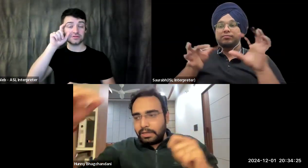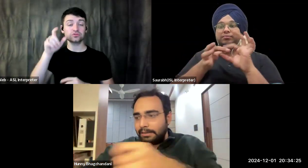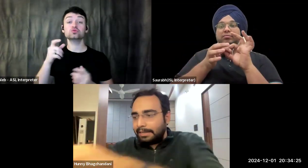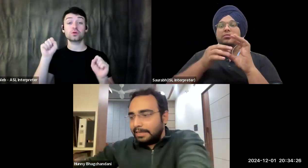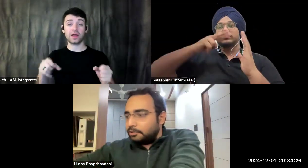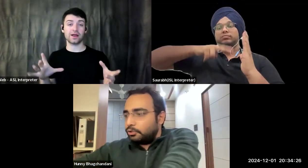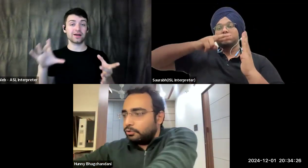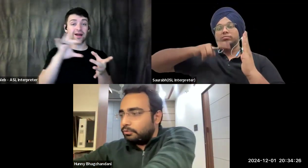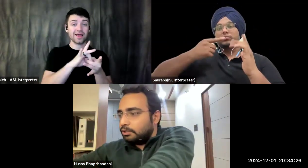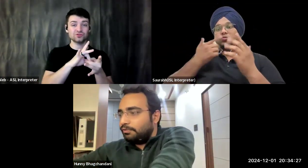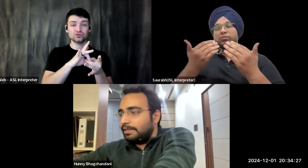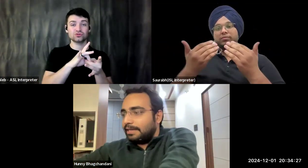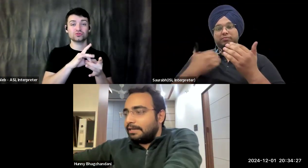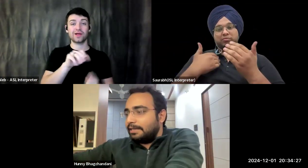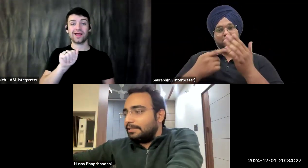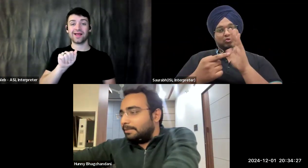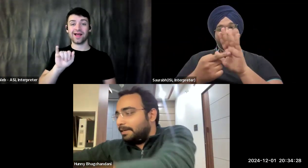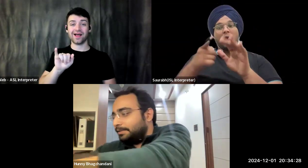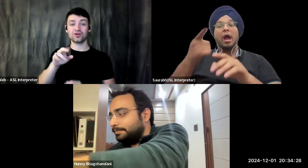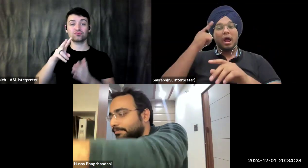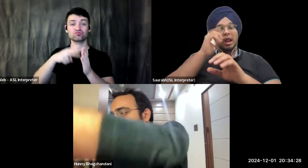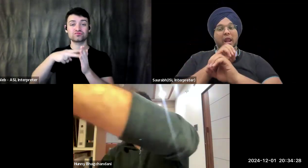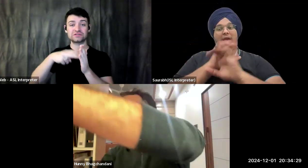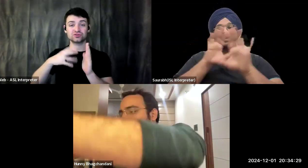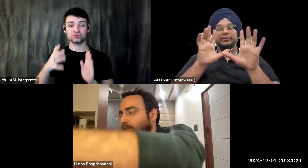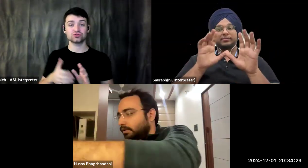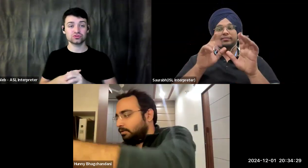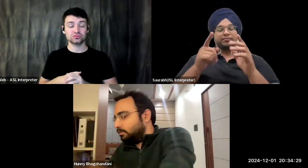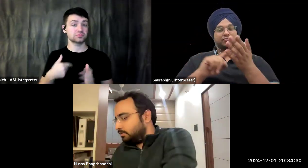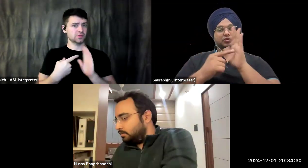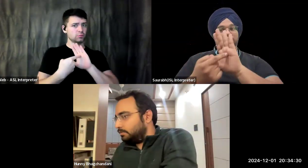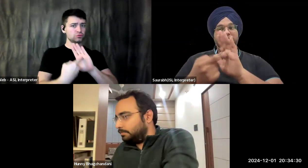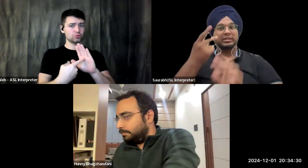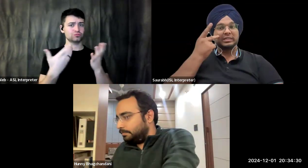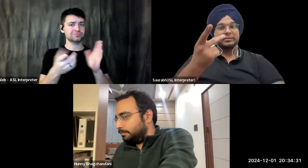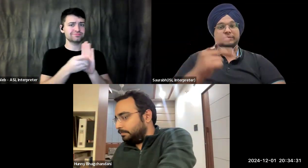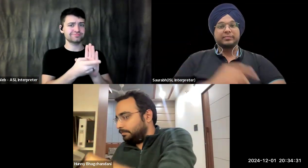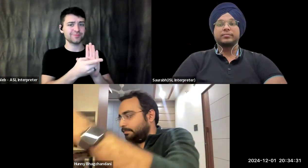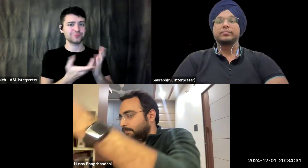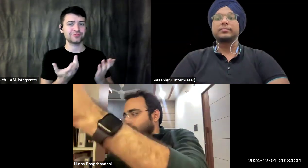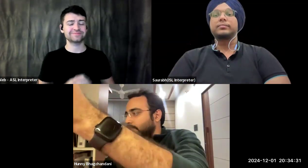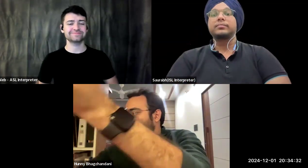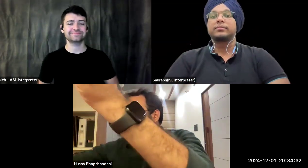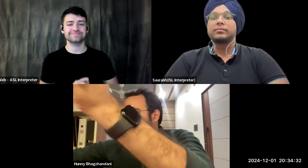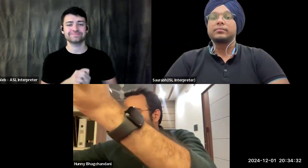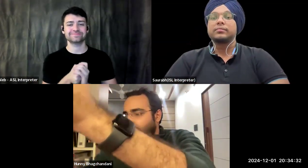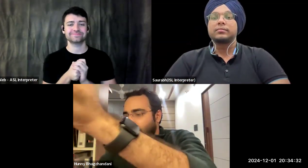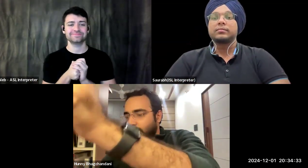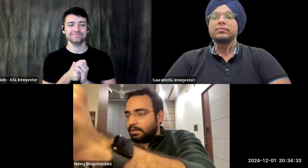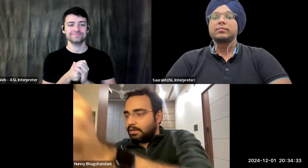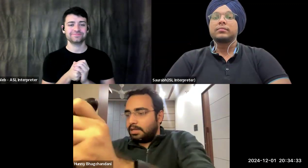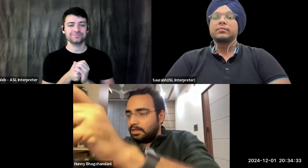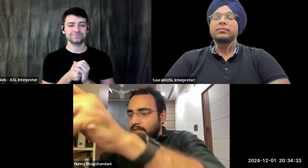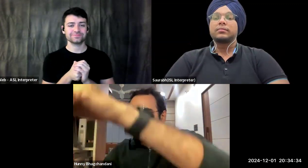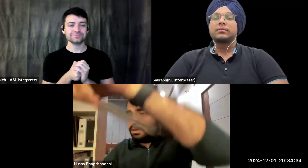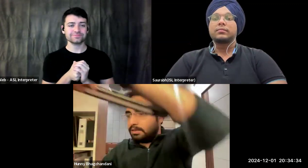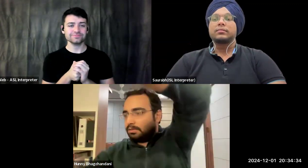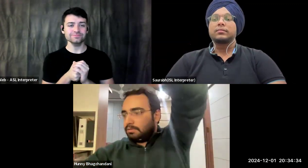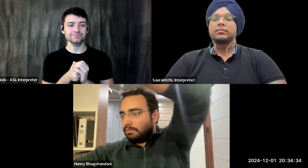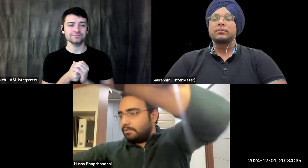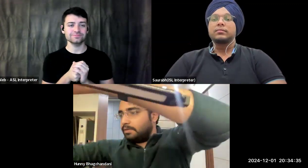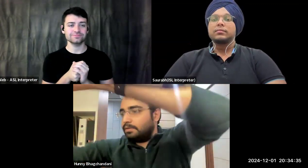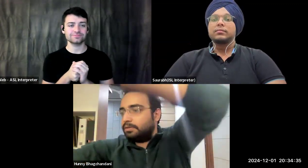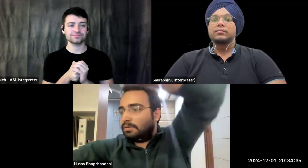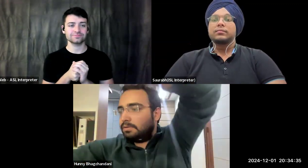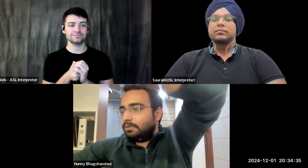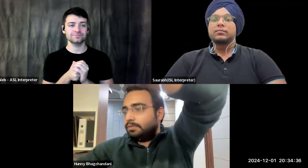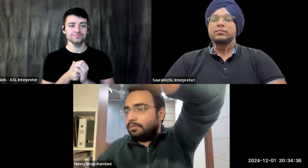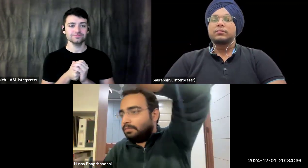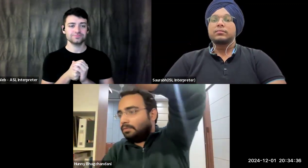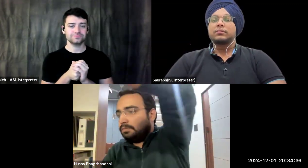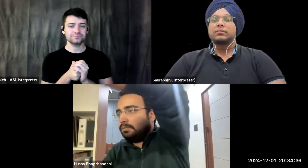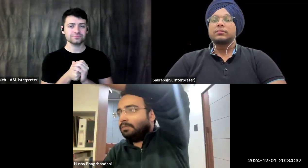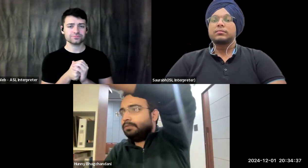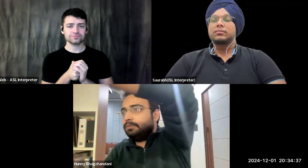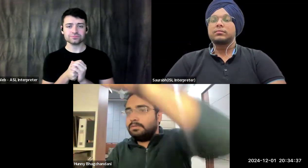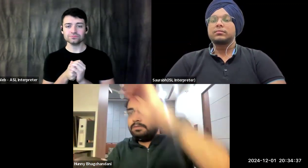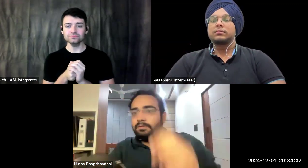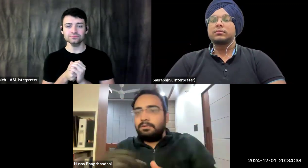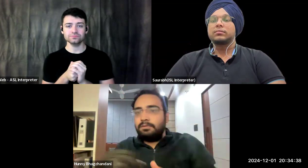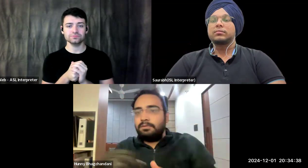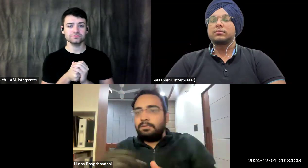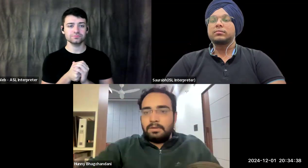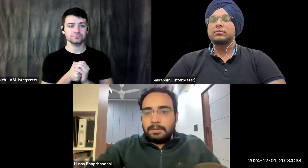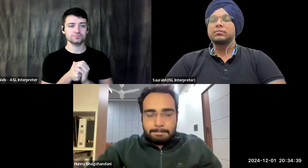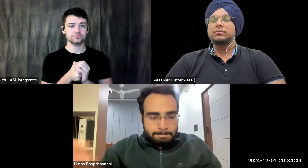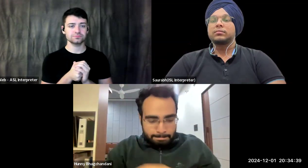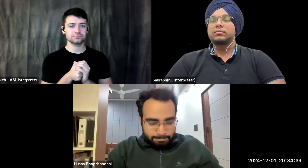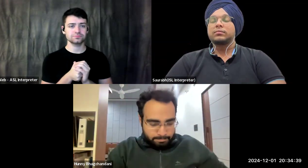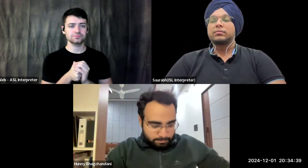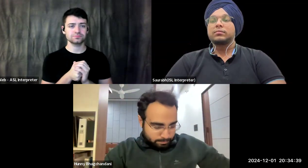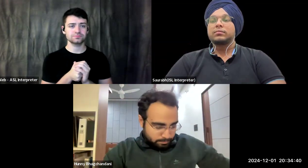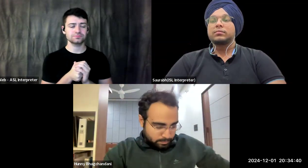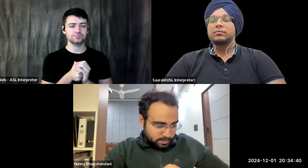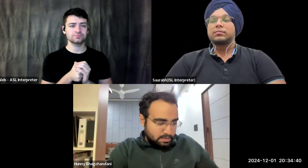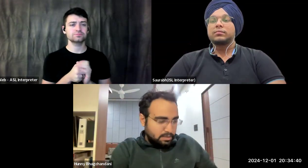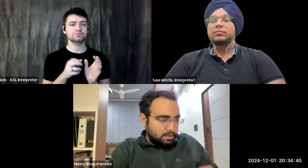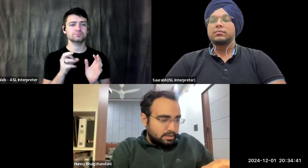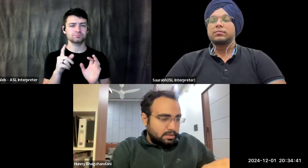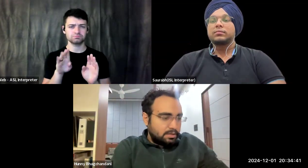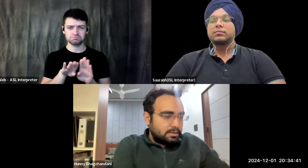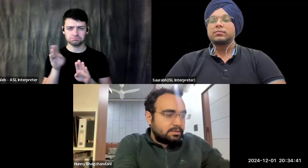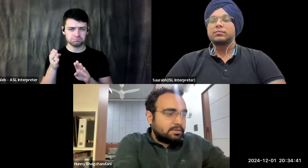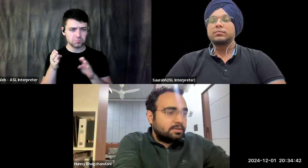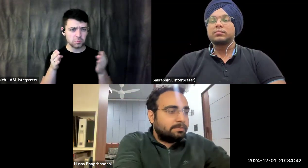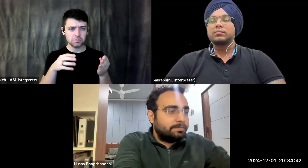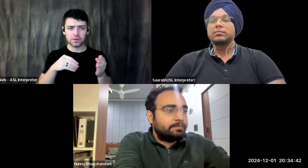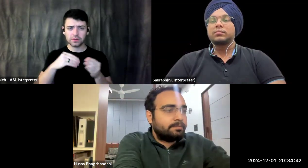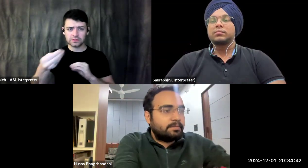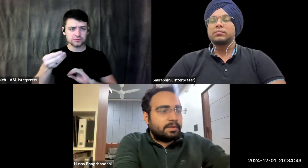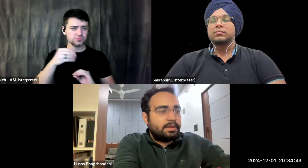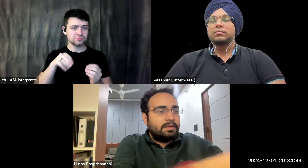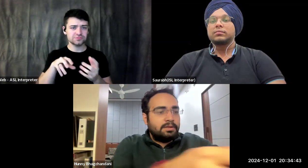Okay like let me show you. You will then understand better.